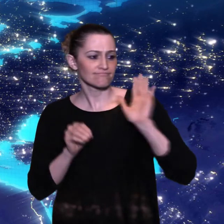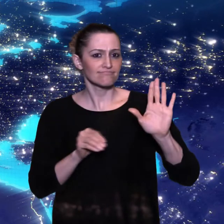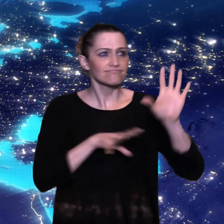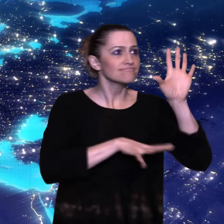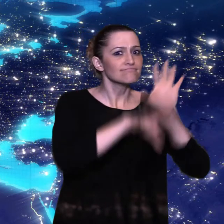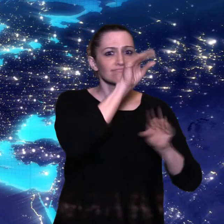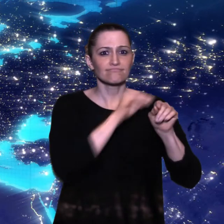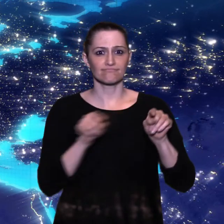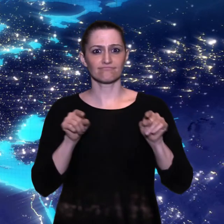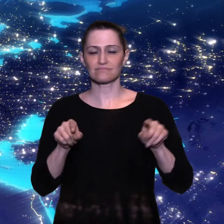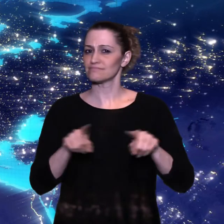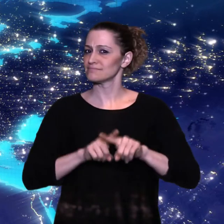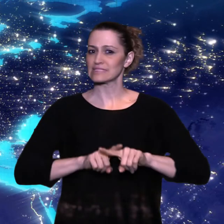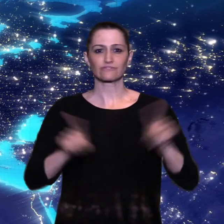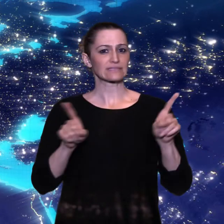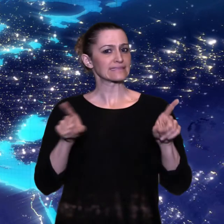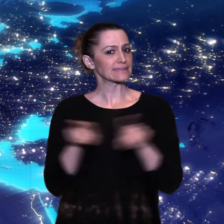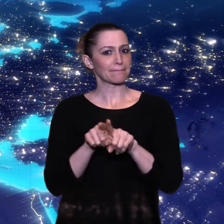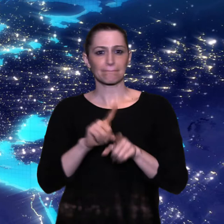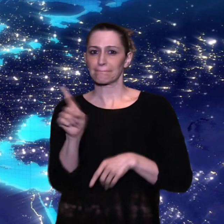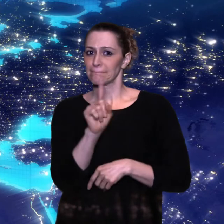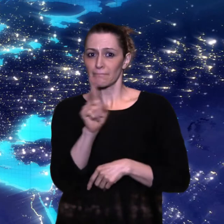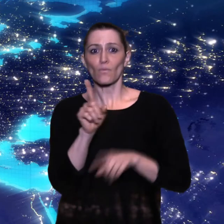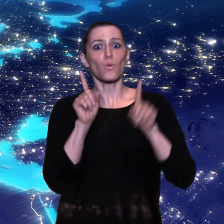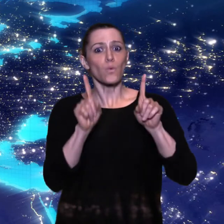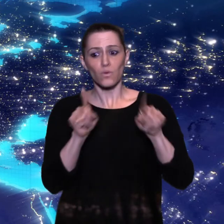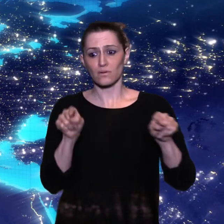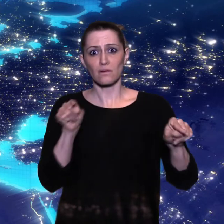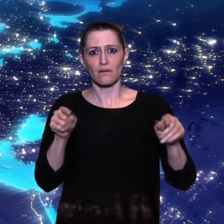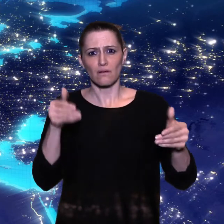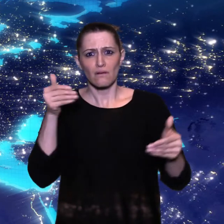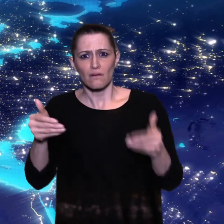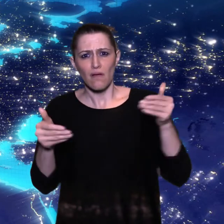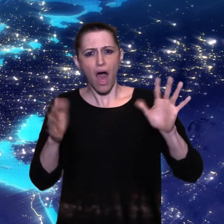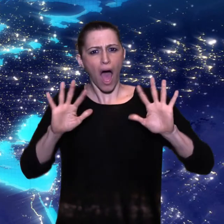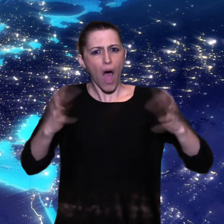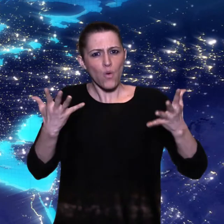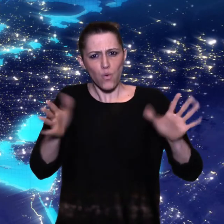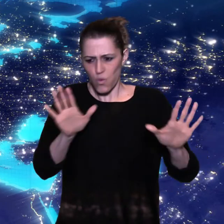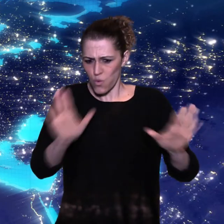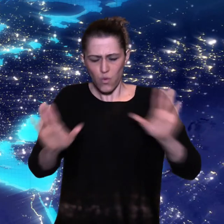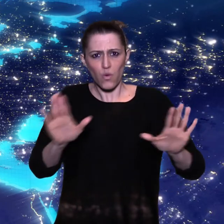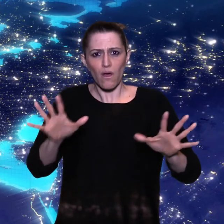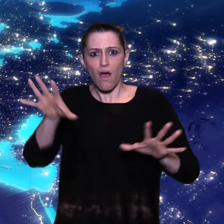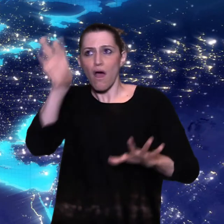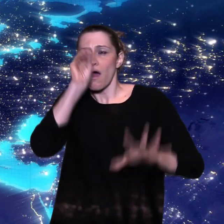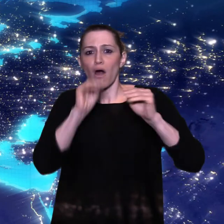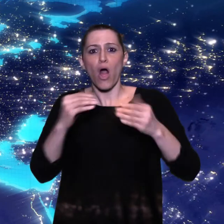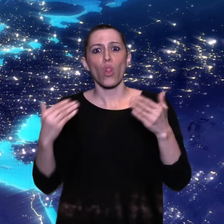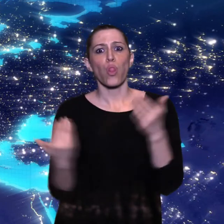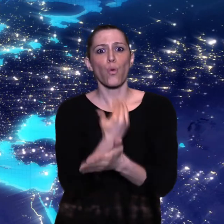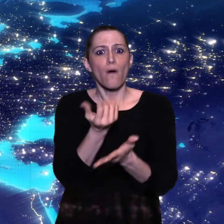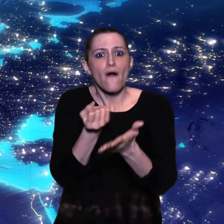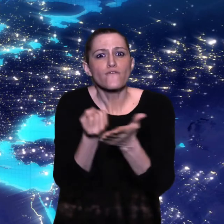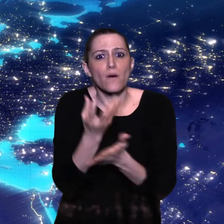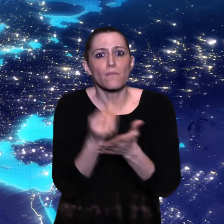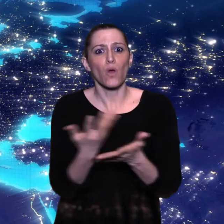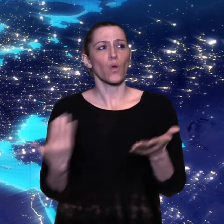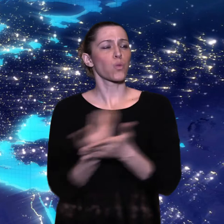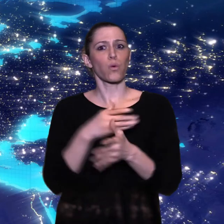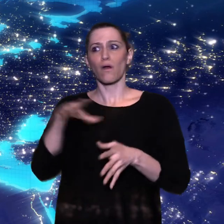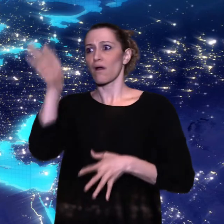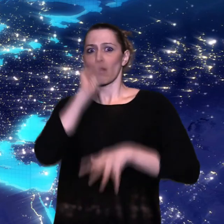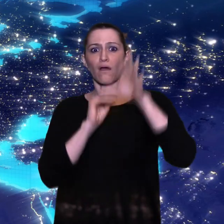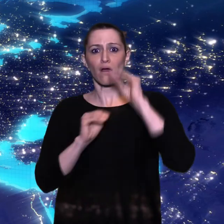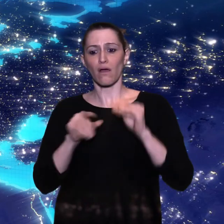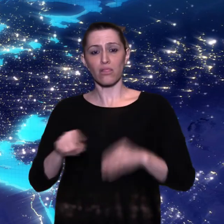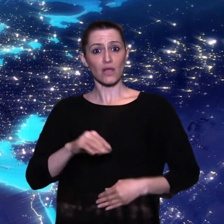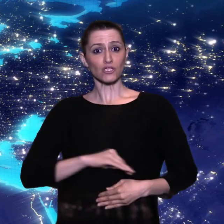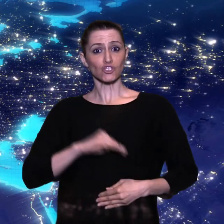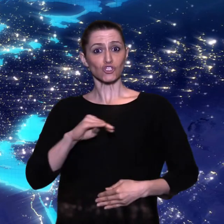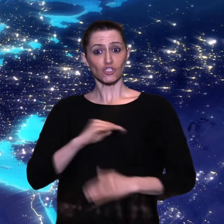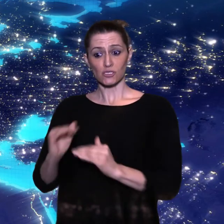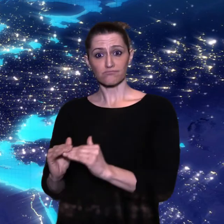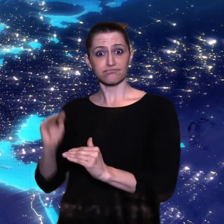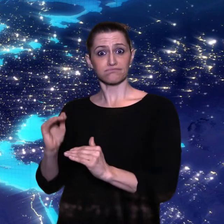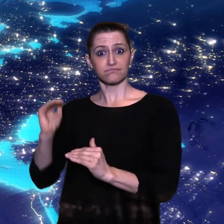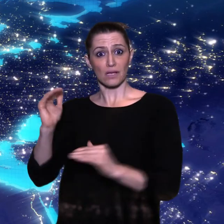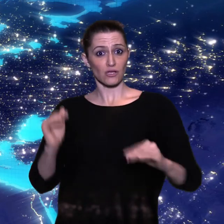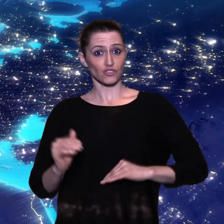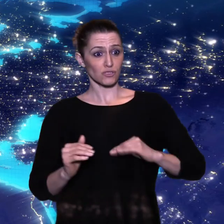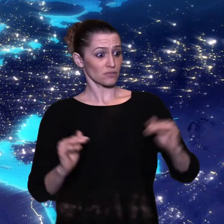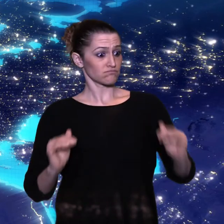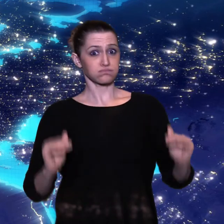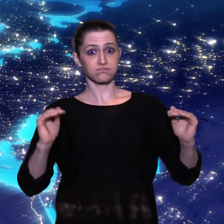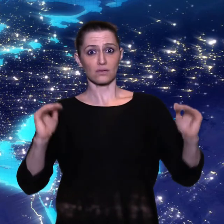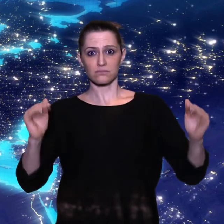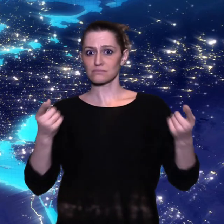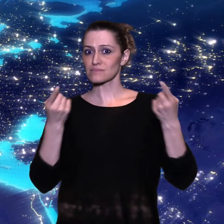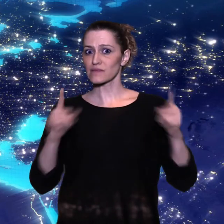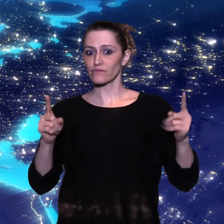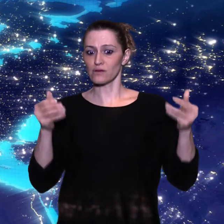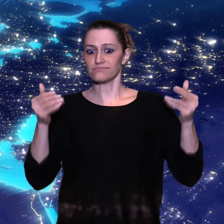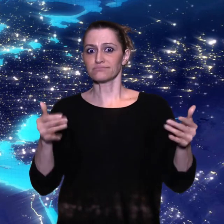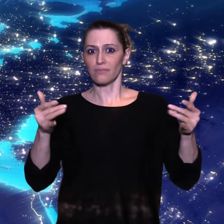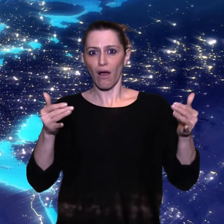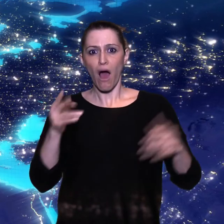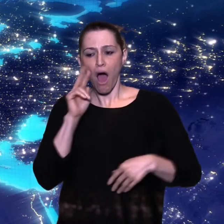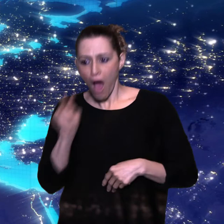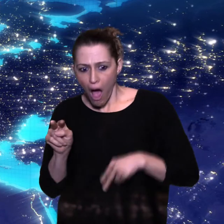understand how Deaf and hearing babies learn and process new